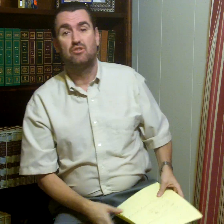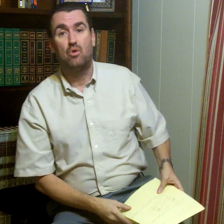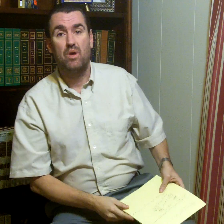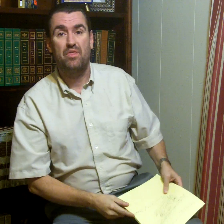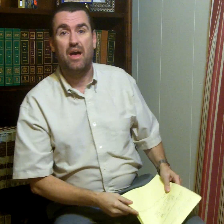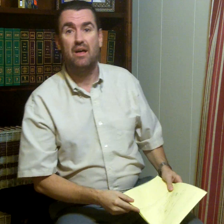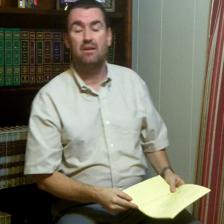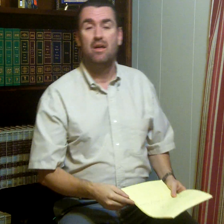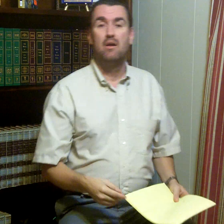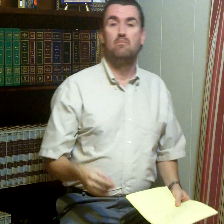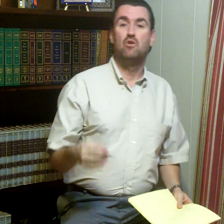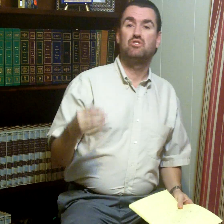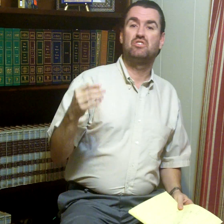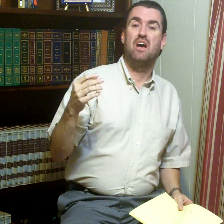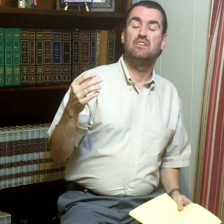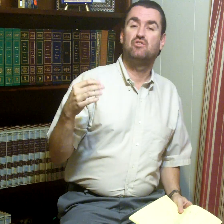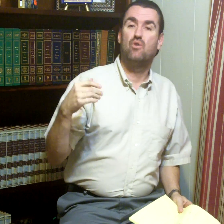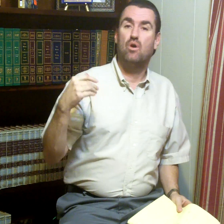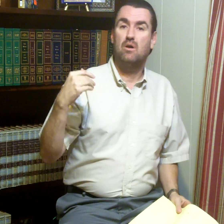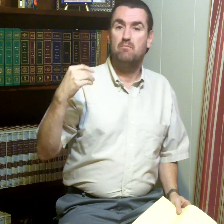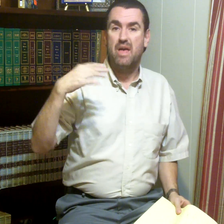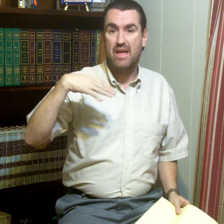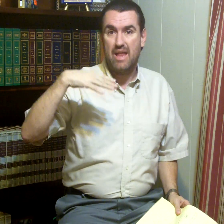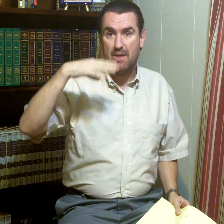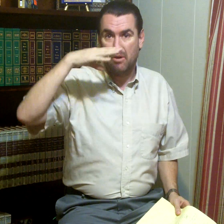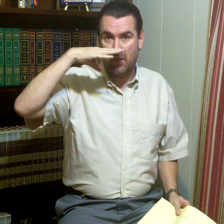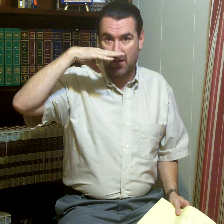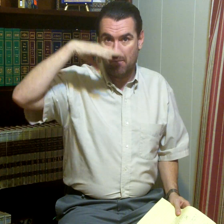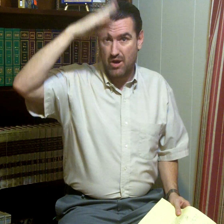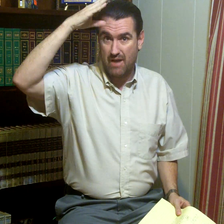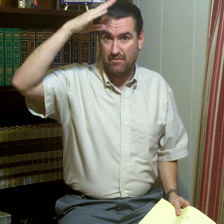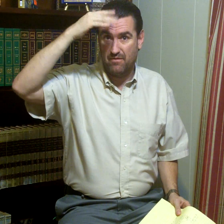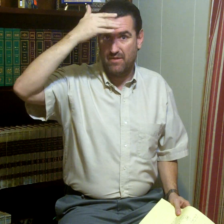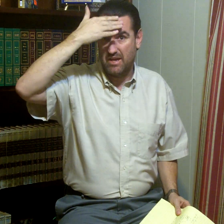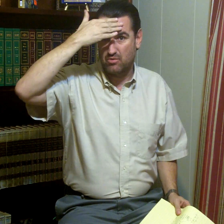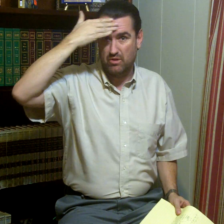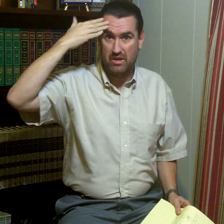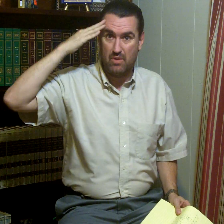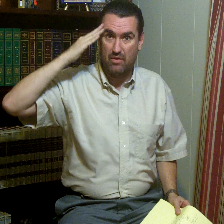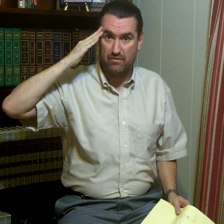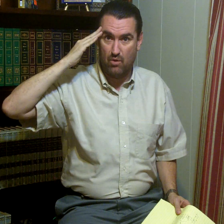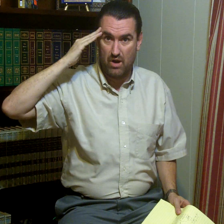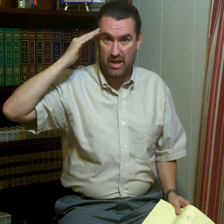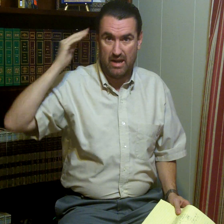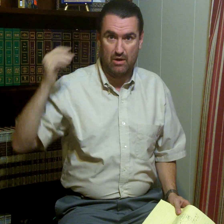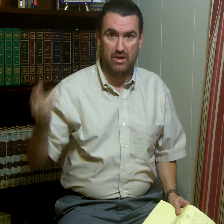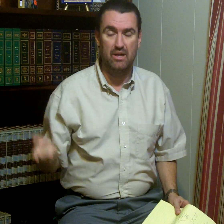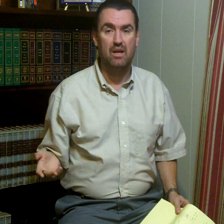so with that most signs for men happen on the upper half the face really around the forehead area